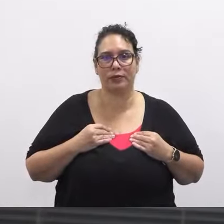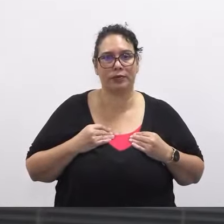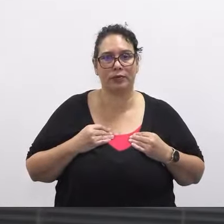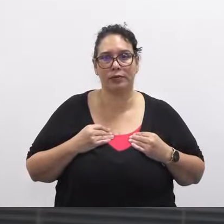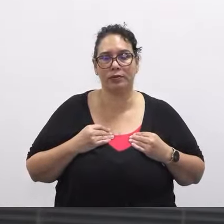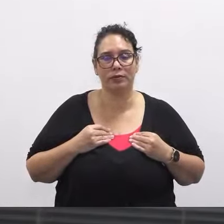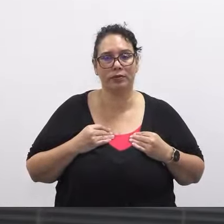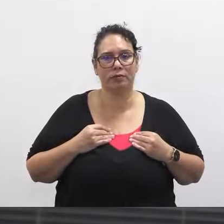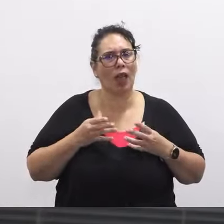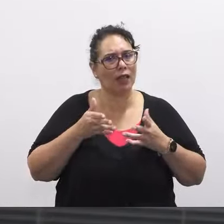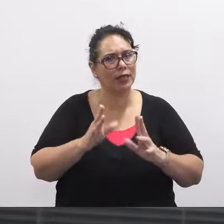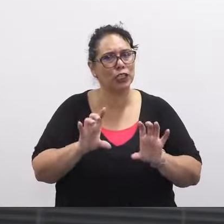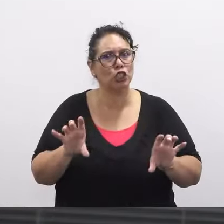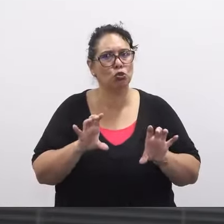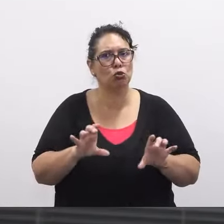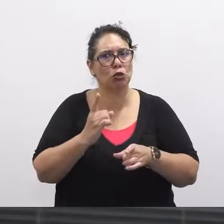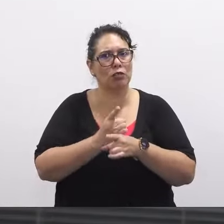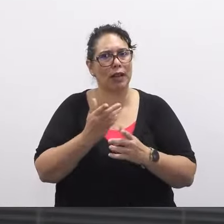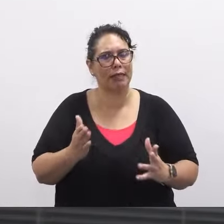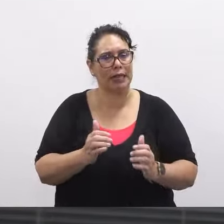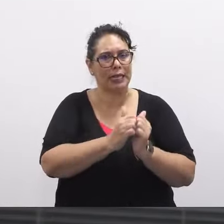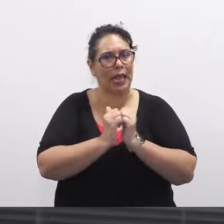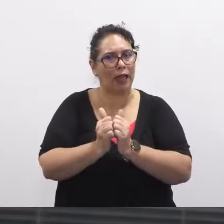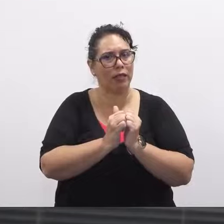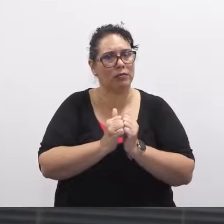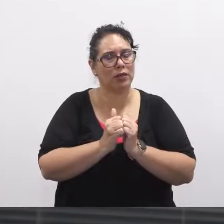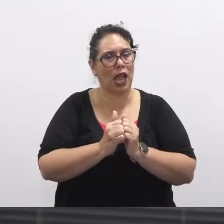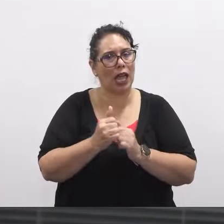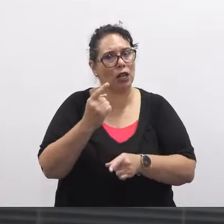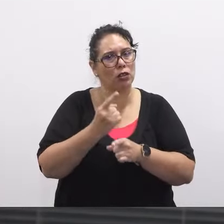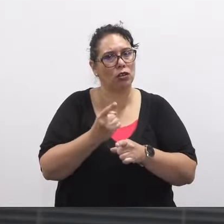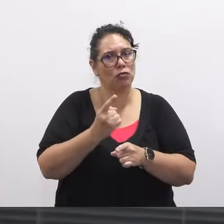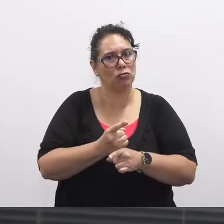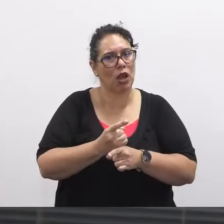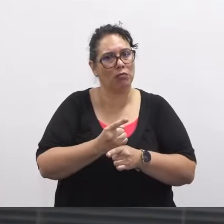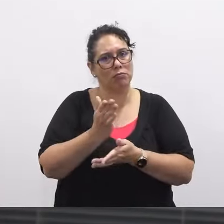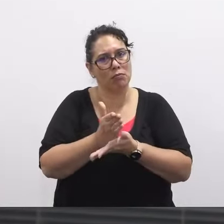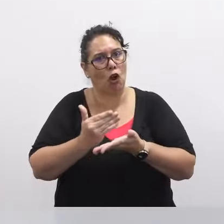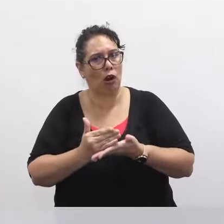Let's do the right thing together and be on the right side of history. Thank you for your time. Thank you.